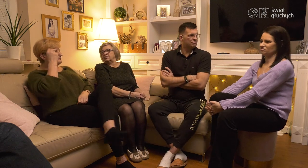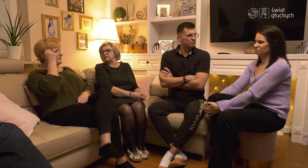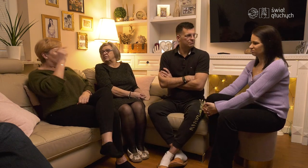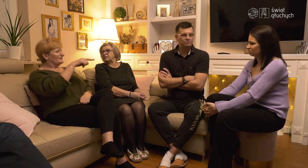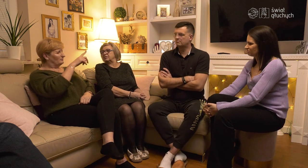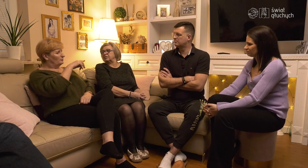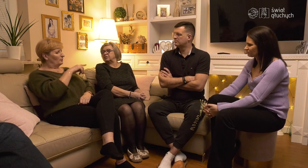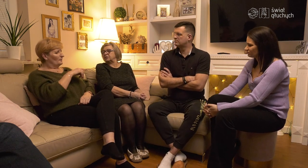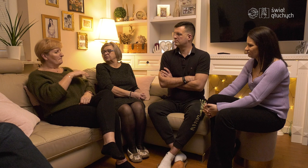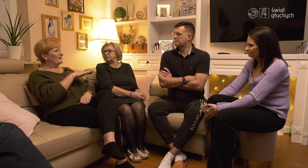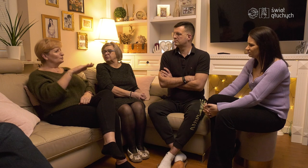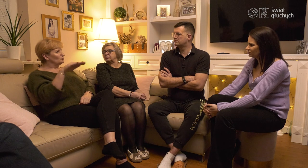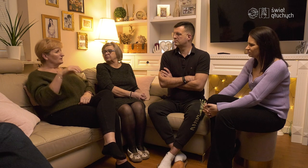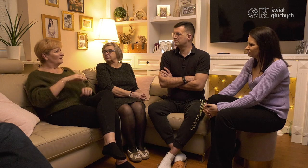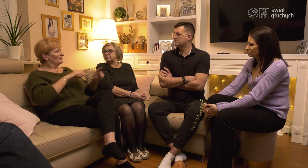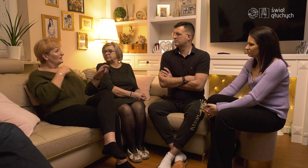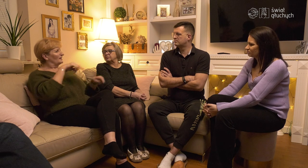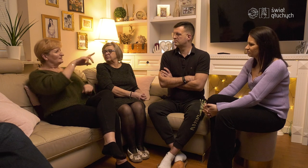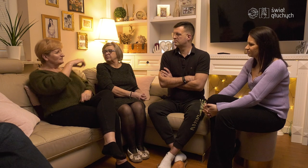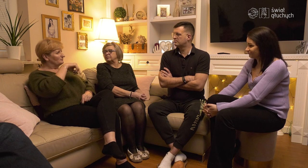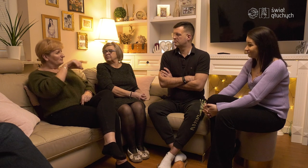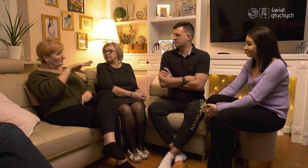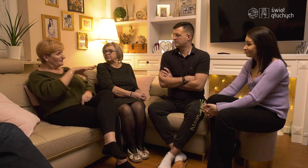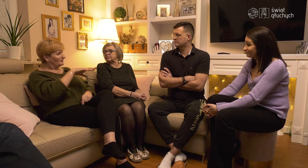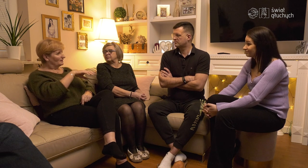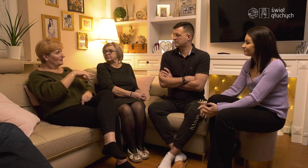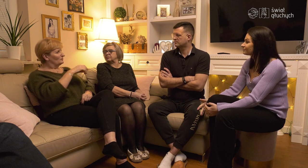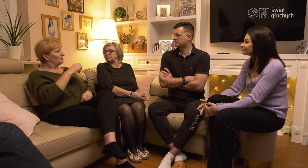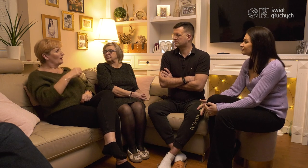[Monika]: Do you remember when we were together in Masuria?